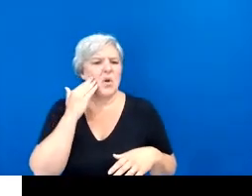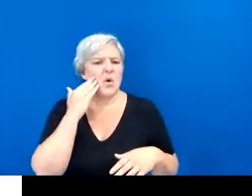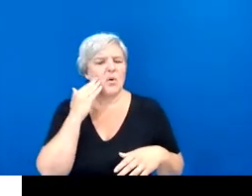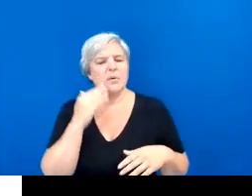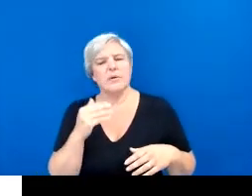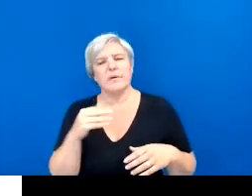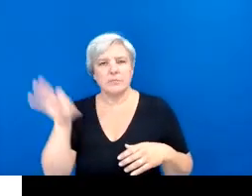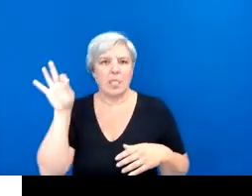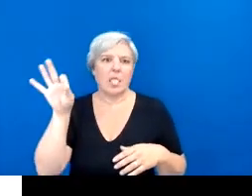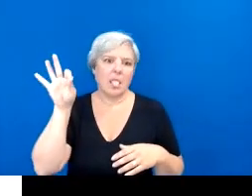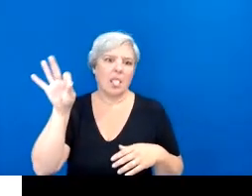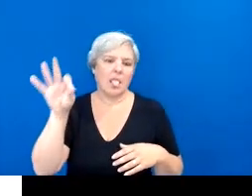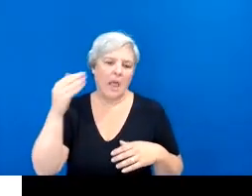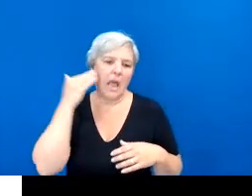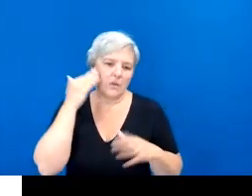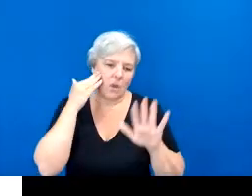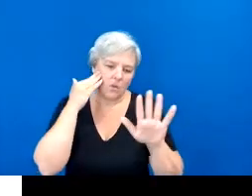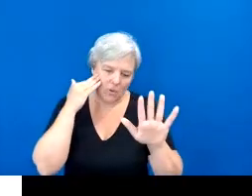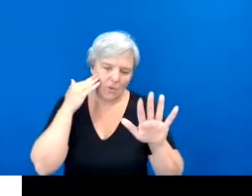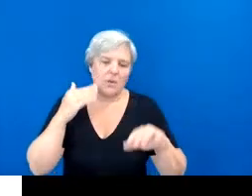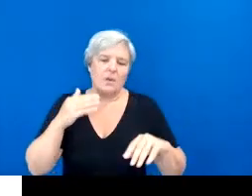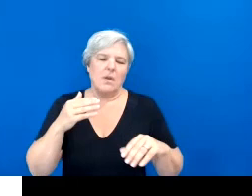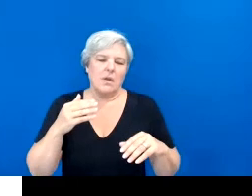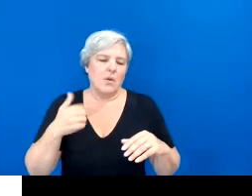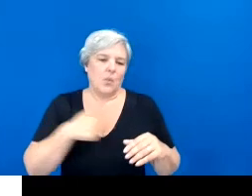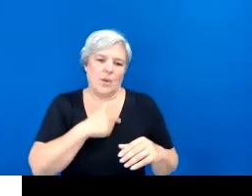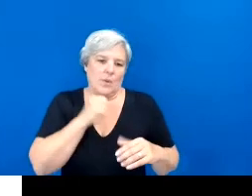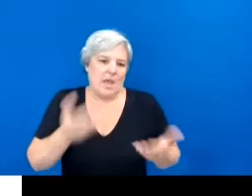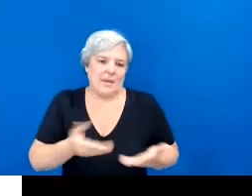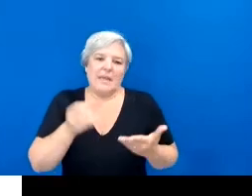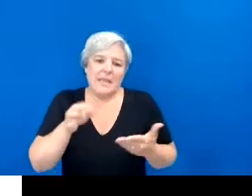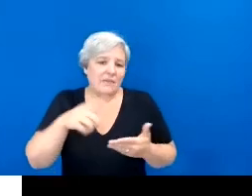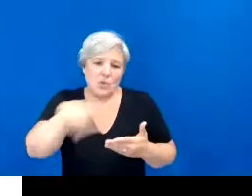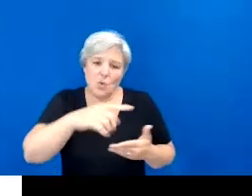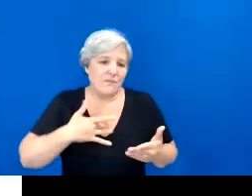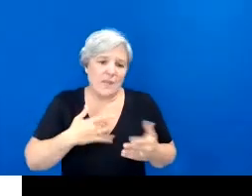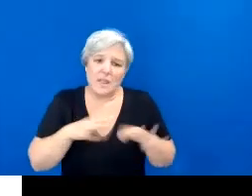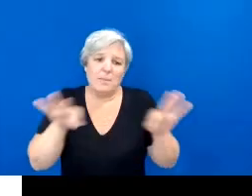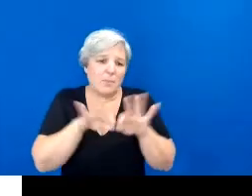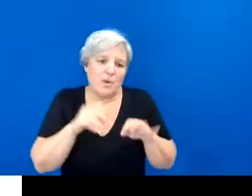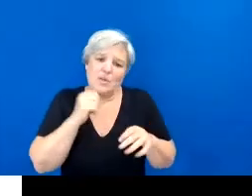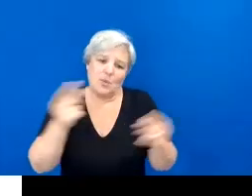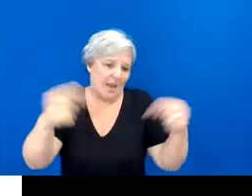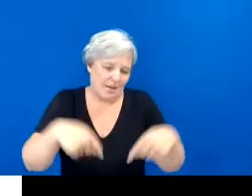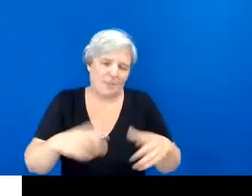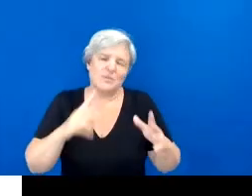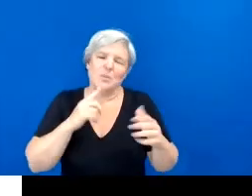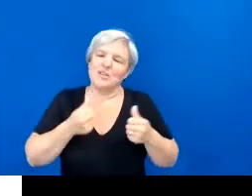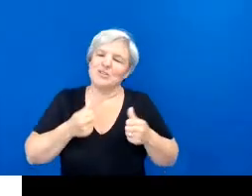I know that you wouldn't be here if you didn't believe it was important. So I promise to try my hardest not to pound